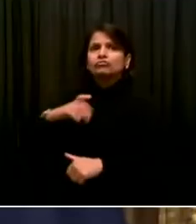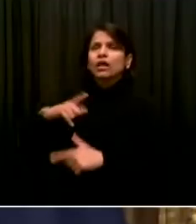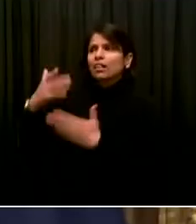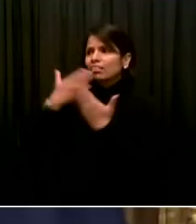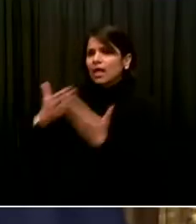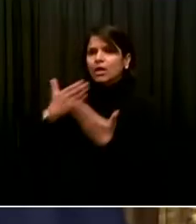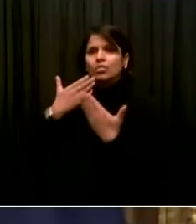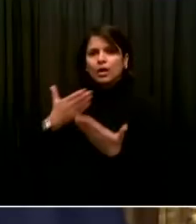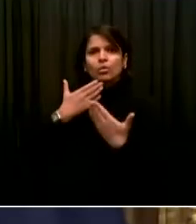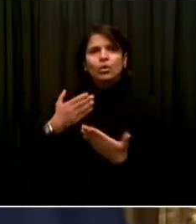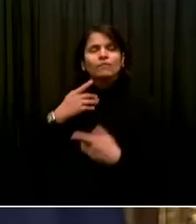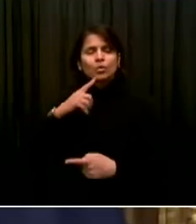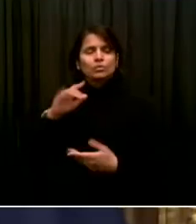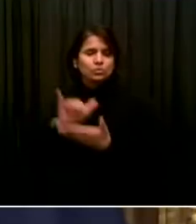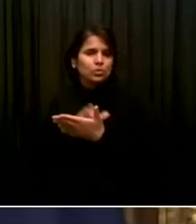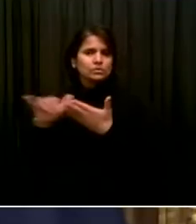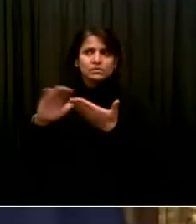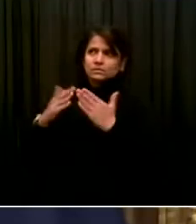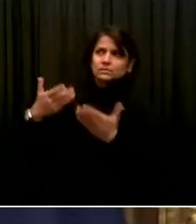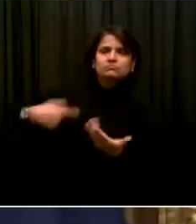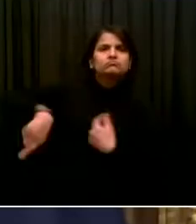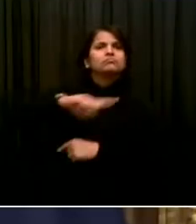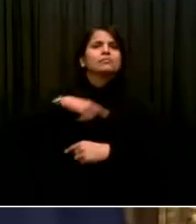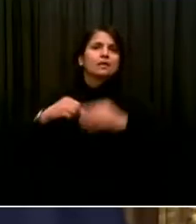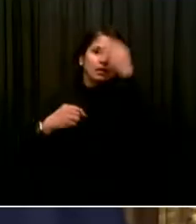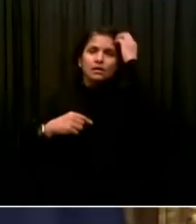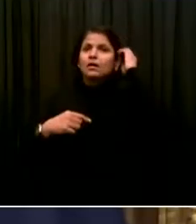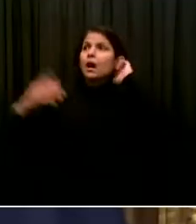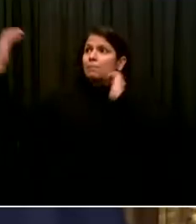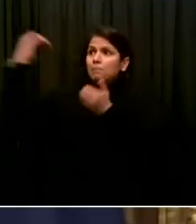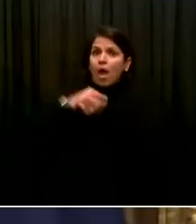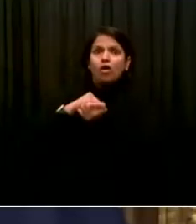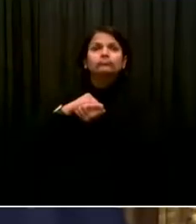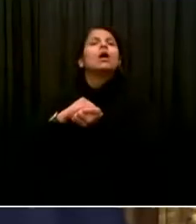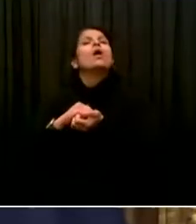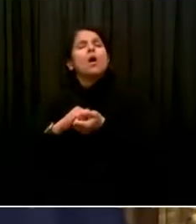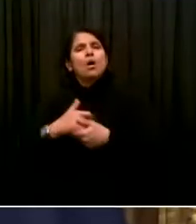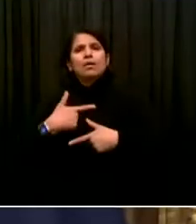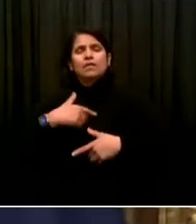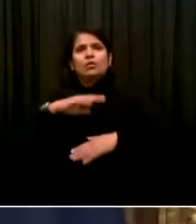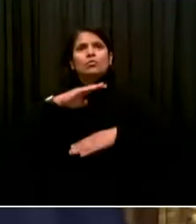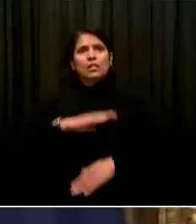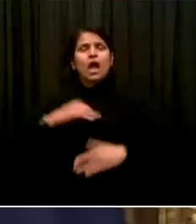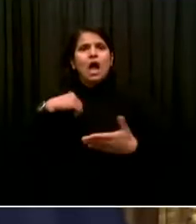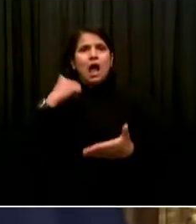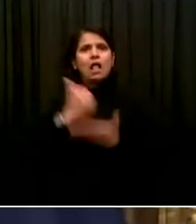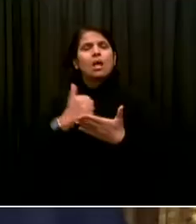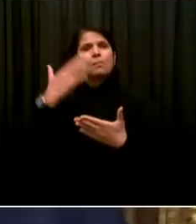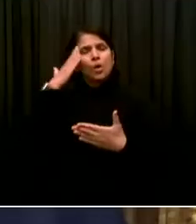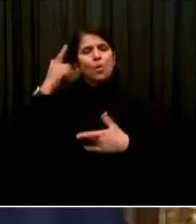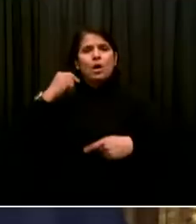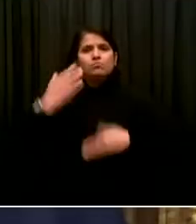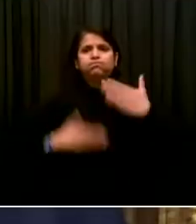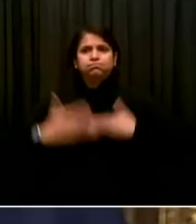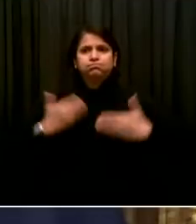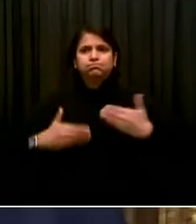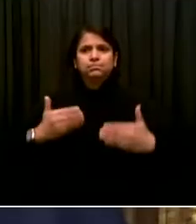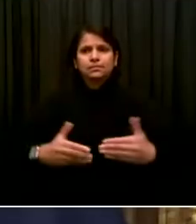HETIR SUPPORT OF OUR CITY IN THIS TIME OF CRISIS. YOUR PARTNERSHIP IS GOING TO MAKE SURE WE MOVE FORWARD DURING